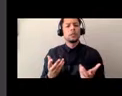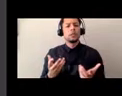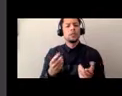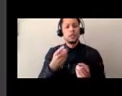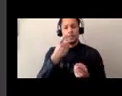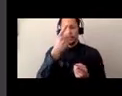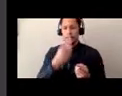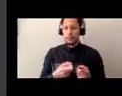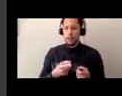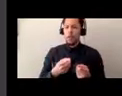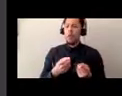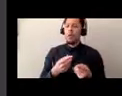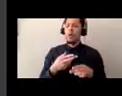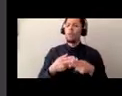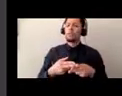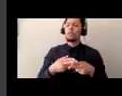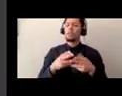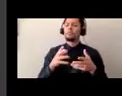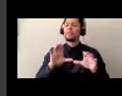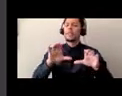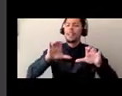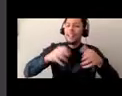impact types of measures.